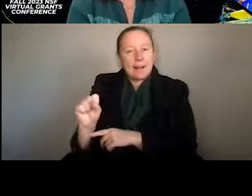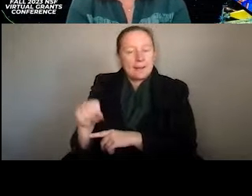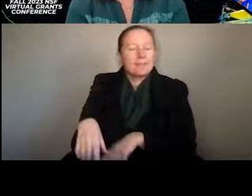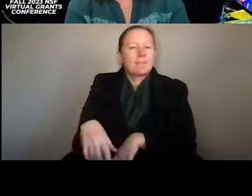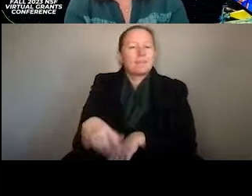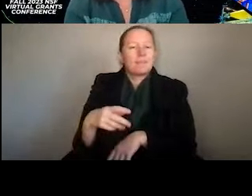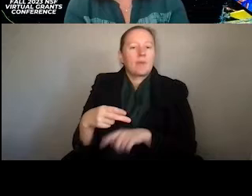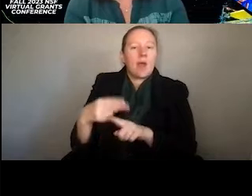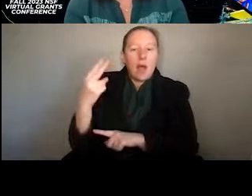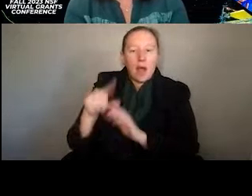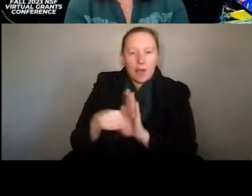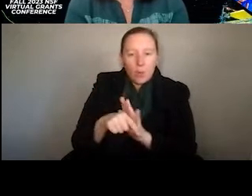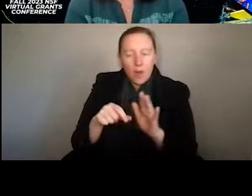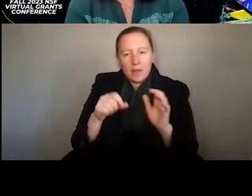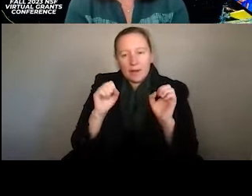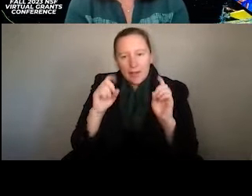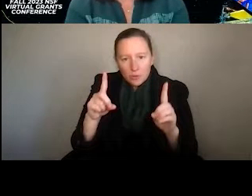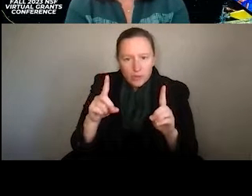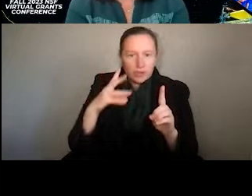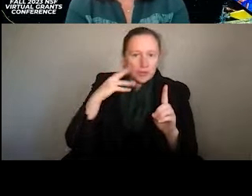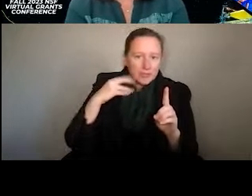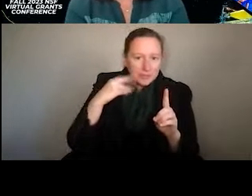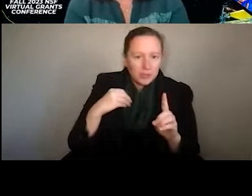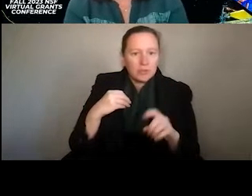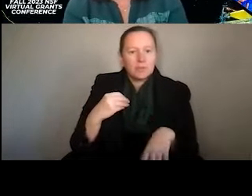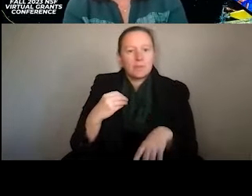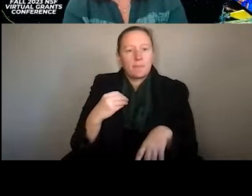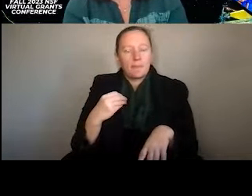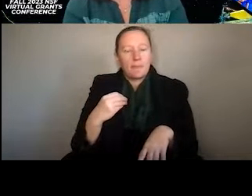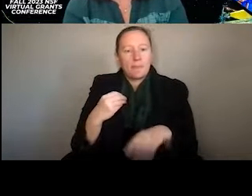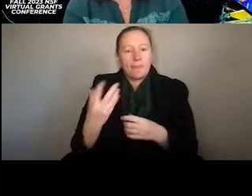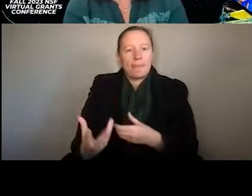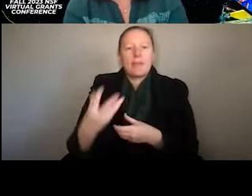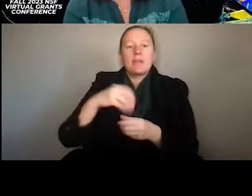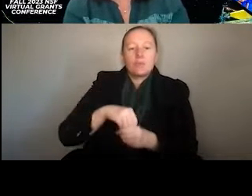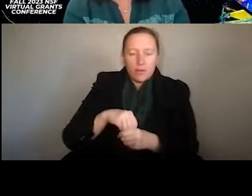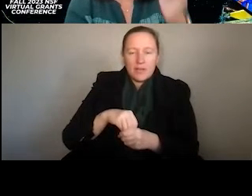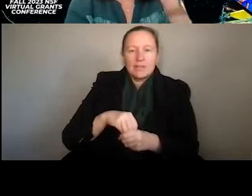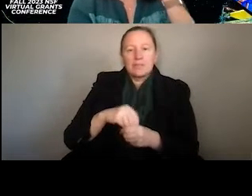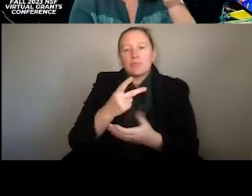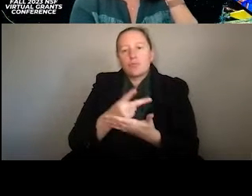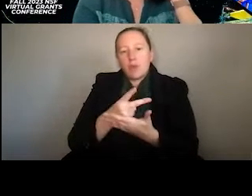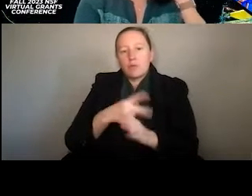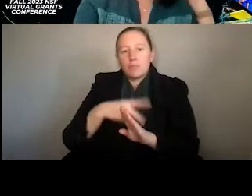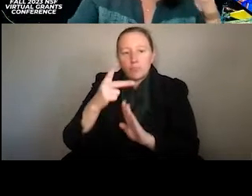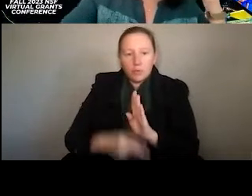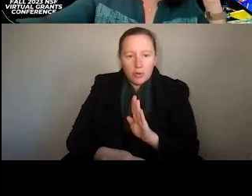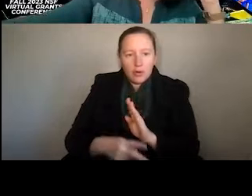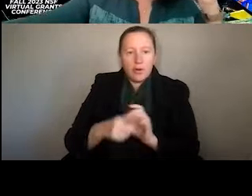are used and facilitate transition of students into graduate programs. That is the bridge to the doctoral